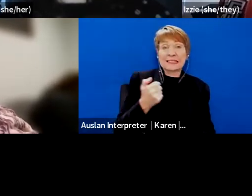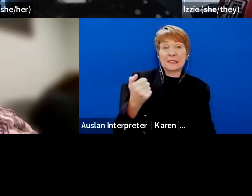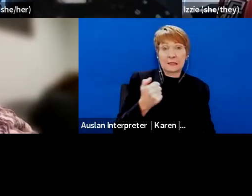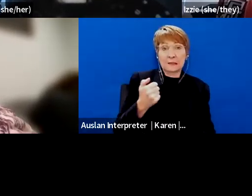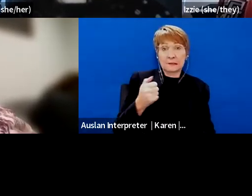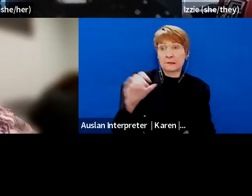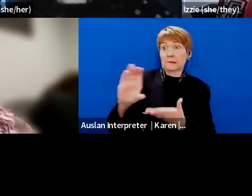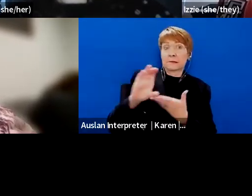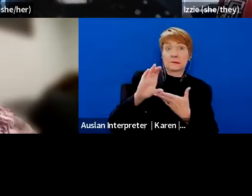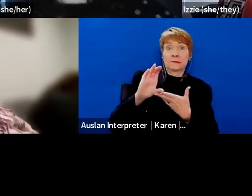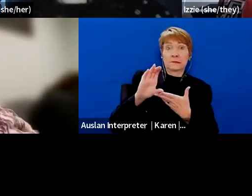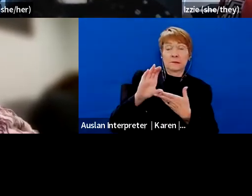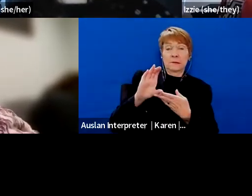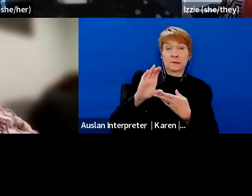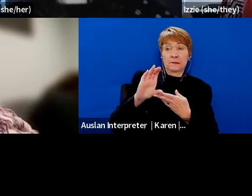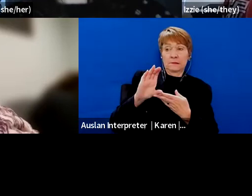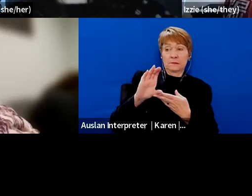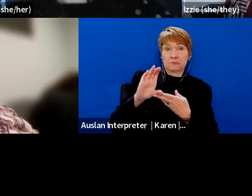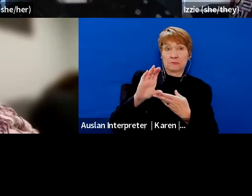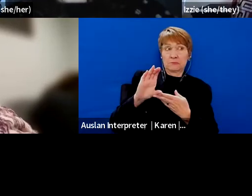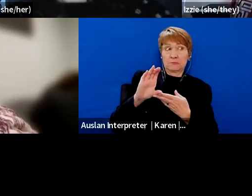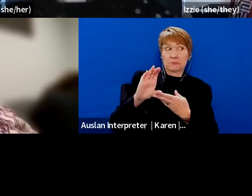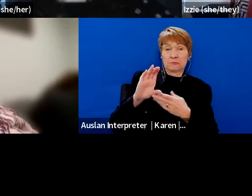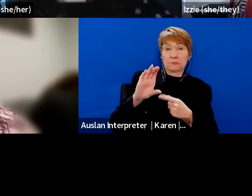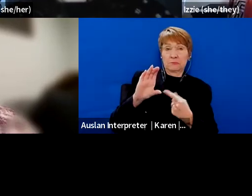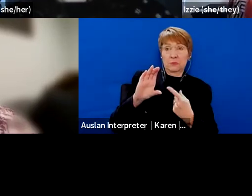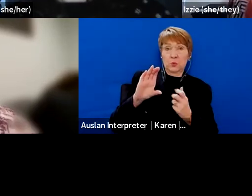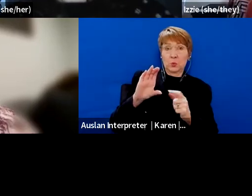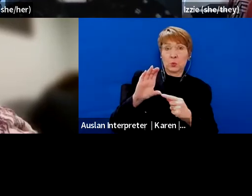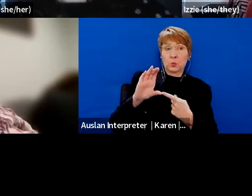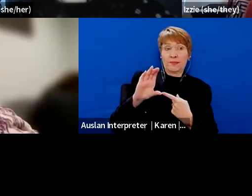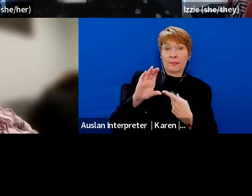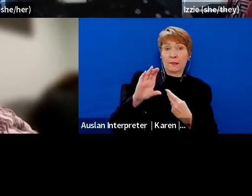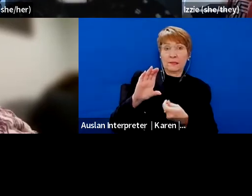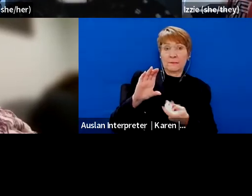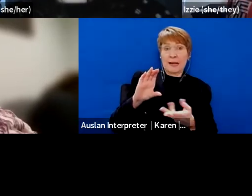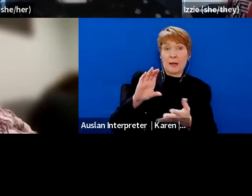And that first time we got India is funding we barely used it because I had no idea what to do with it.